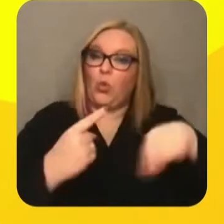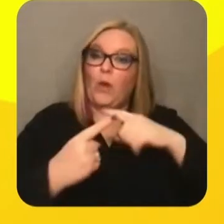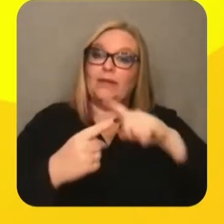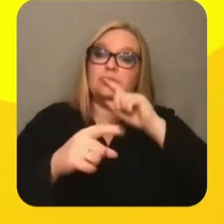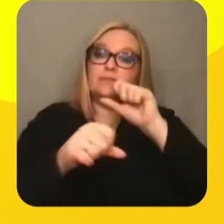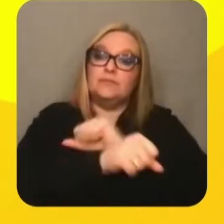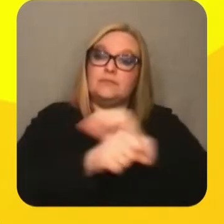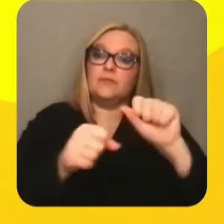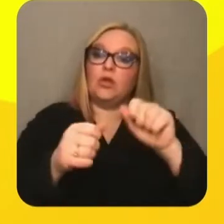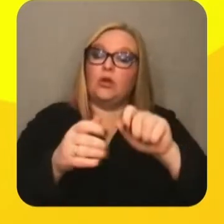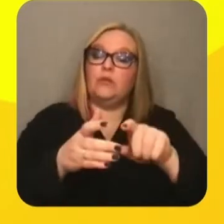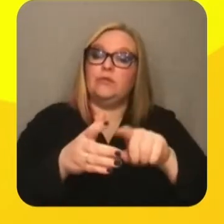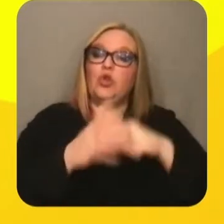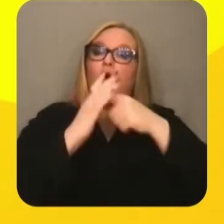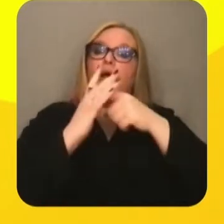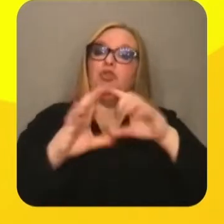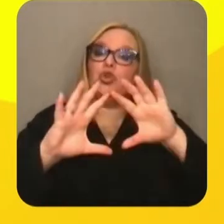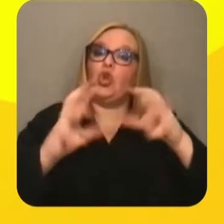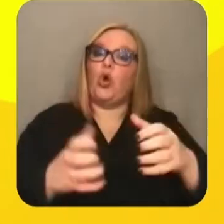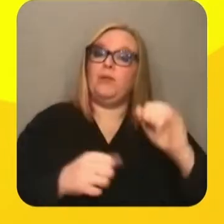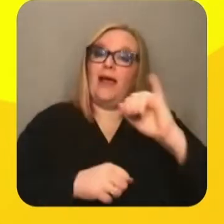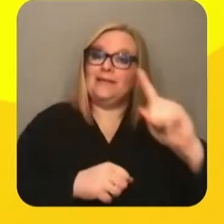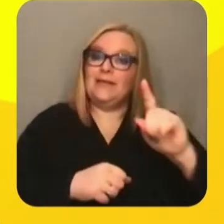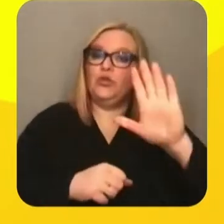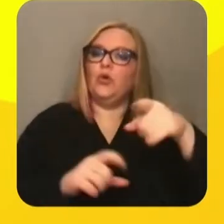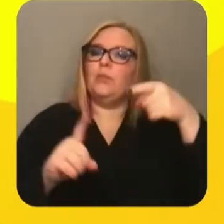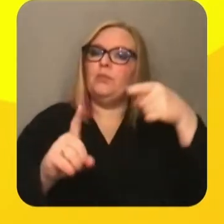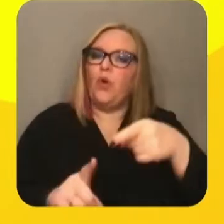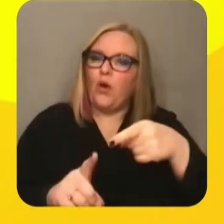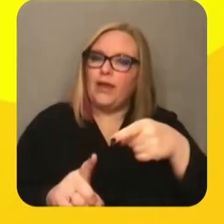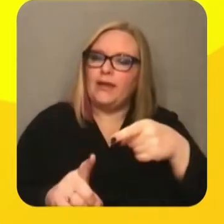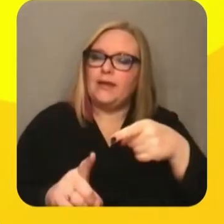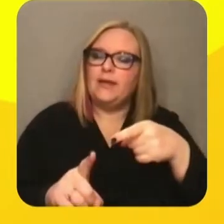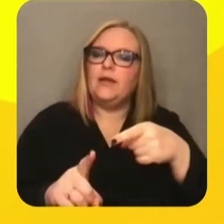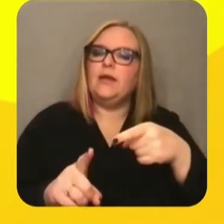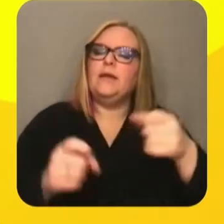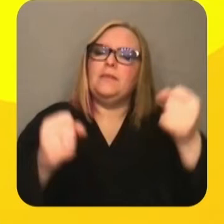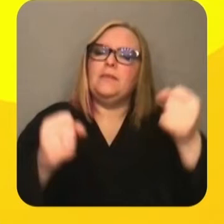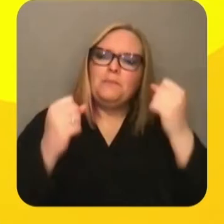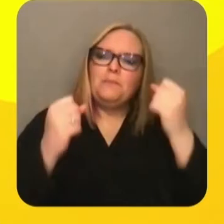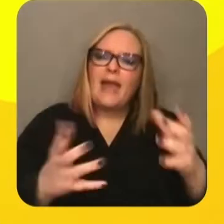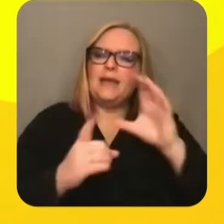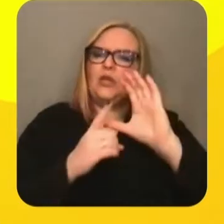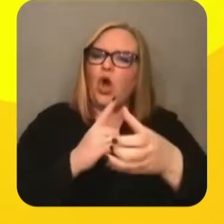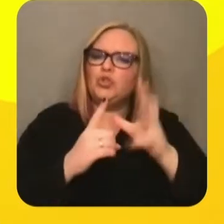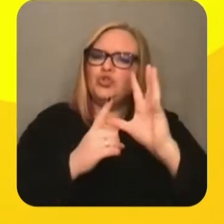What we found is, to your point, Jim, the question you ask is there were so many cultural barriers to try to capture this.